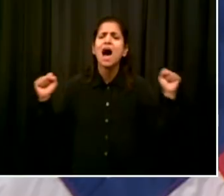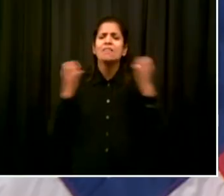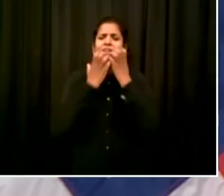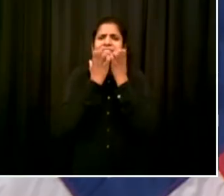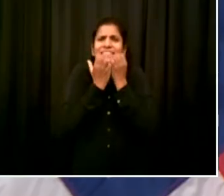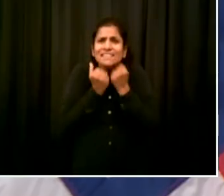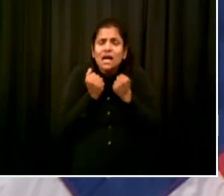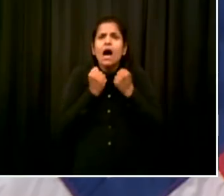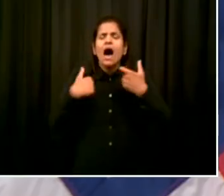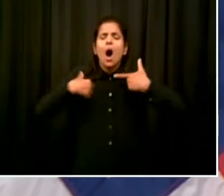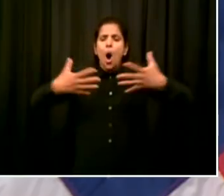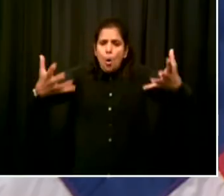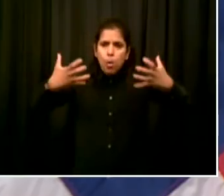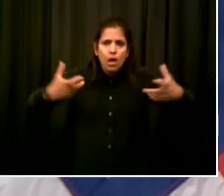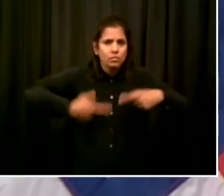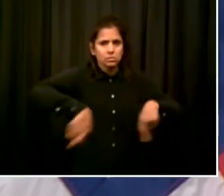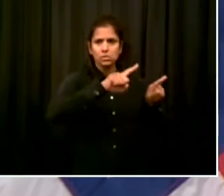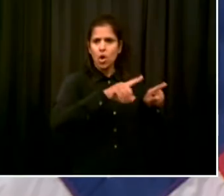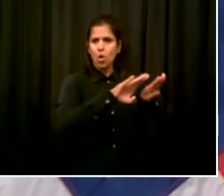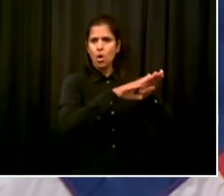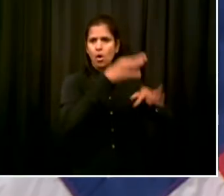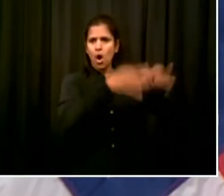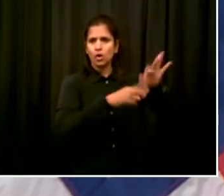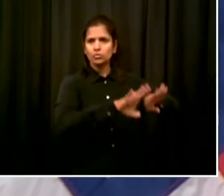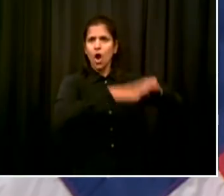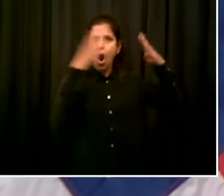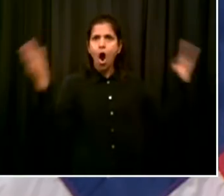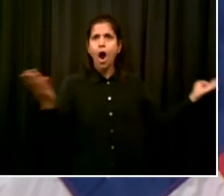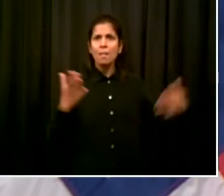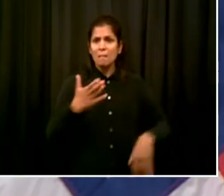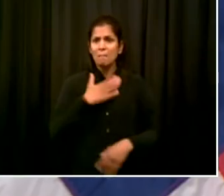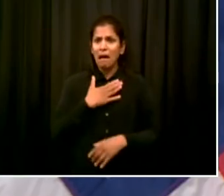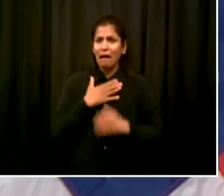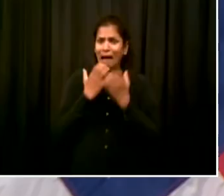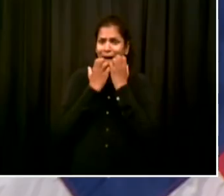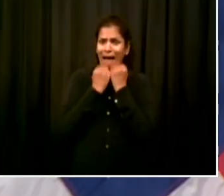THE HIGHEST STEP AND SAYING, I DEMAND TO HAVE SAFETY, DEMAND TO HAE VAN